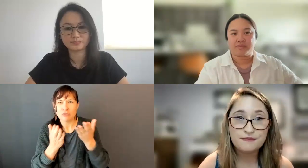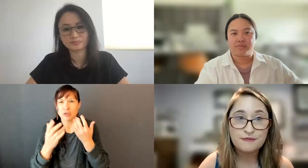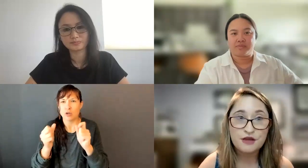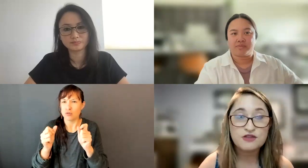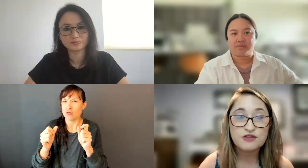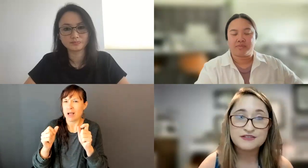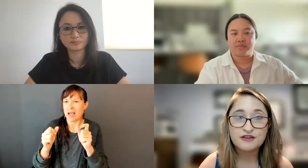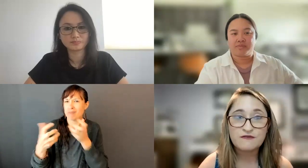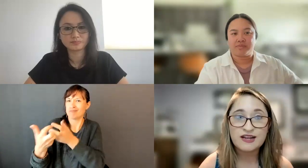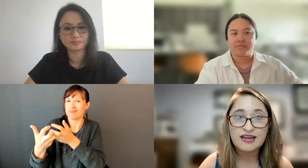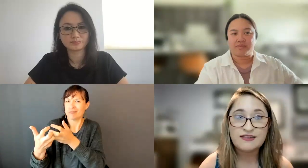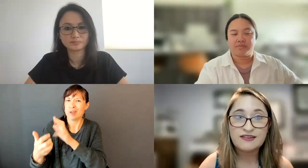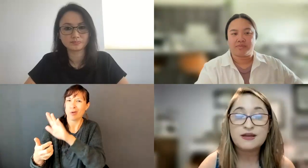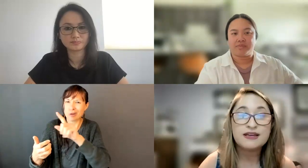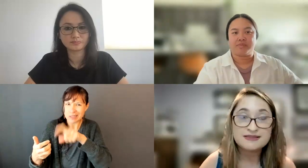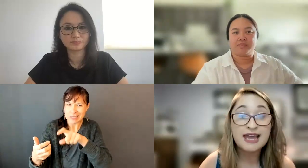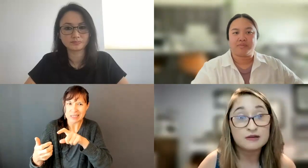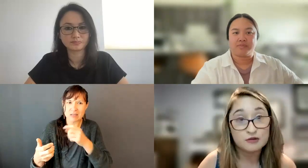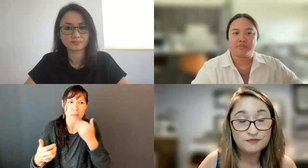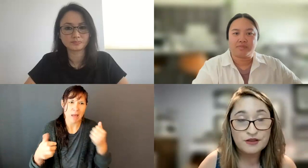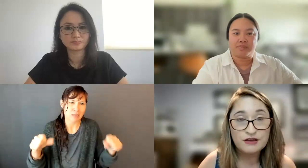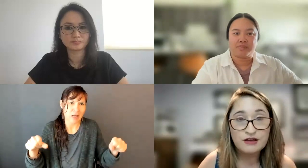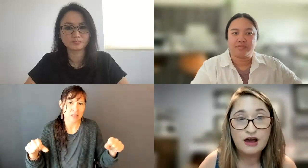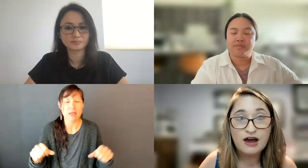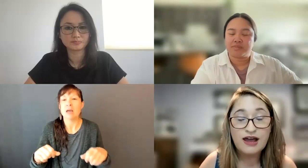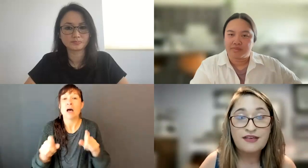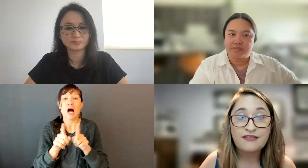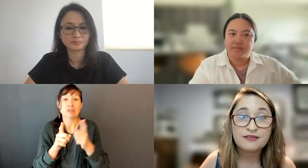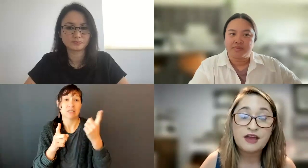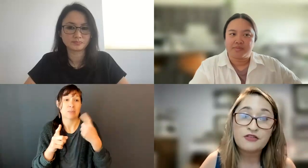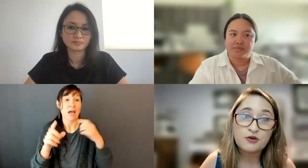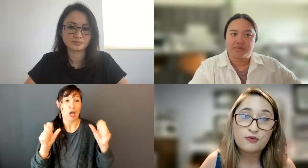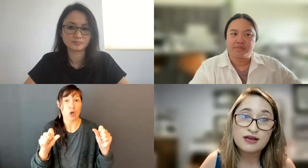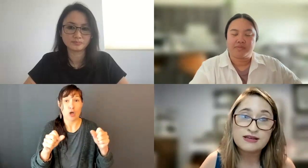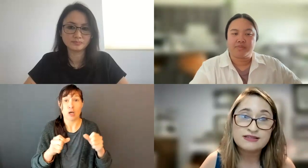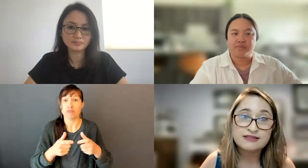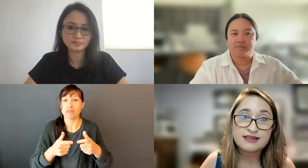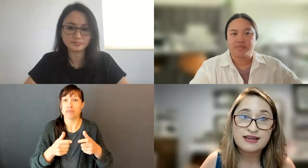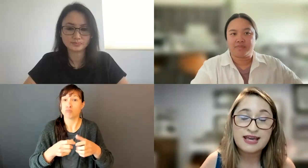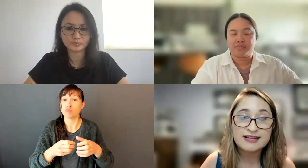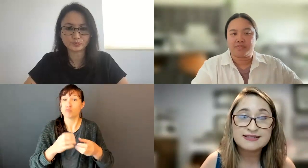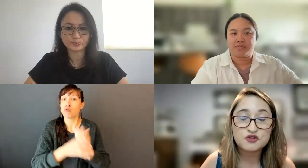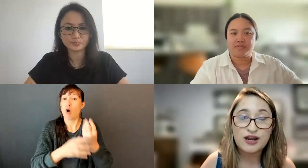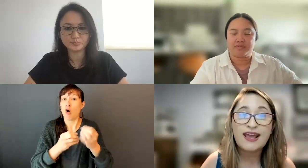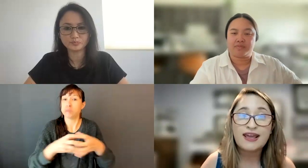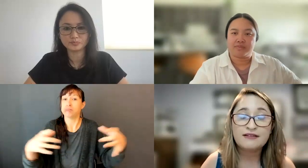to the best of their ability, and that would be scalable. And then the other was getting some training